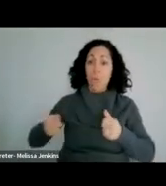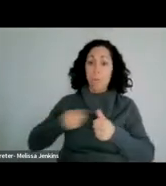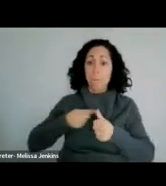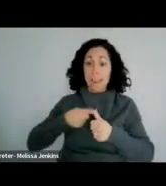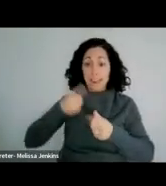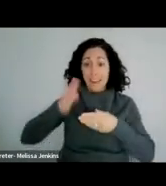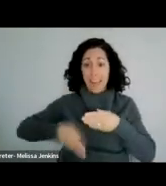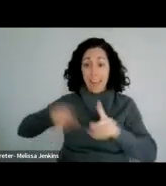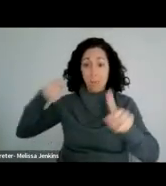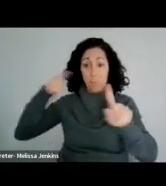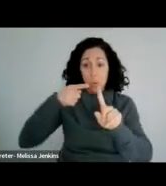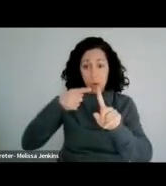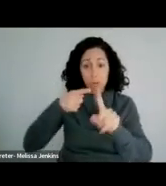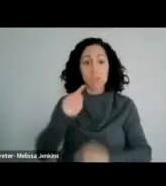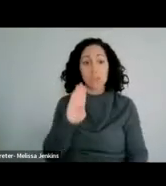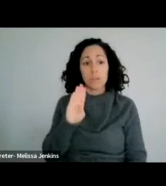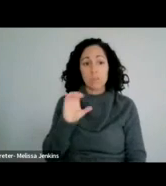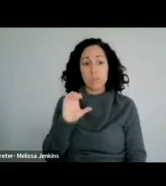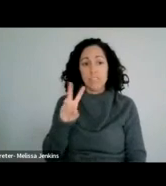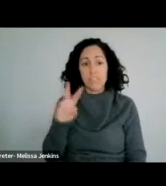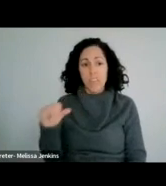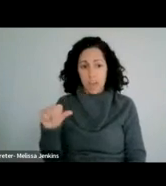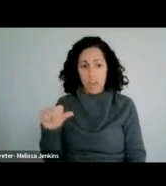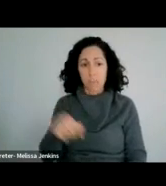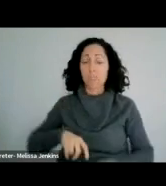The second trial, which I'll show in a minute,